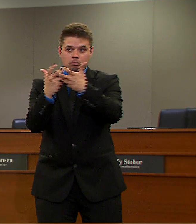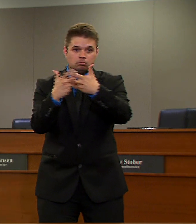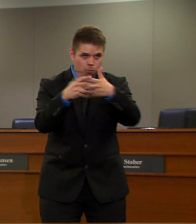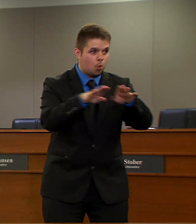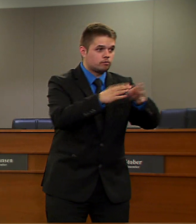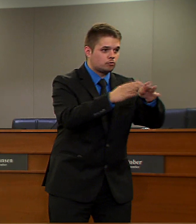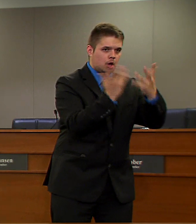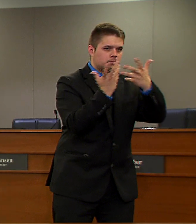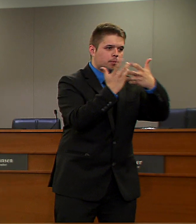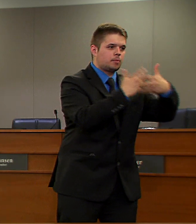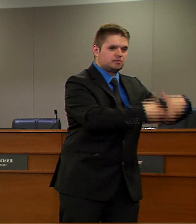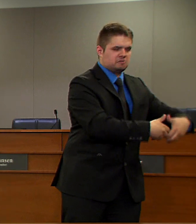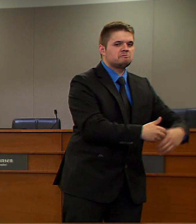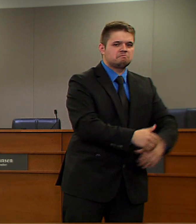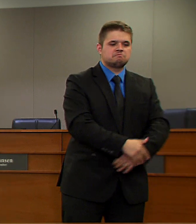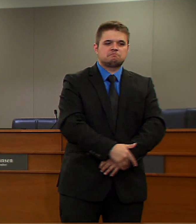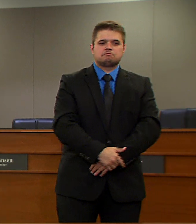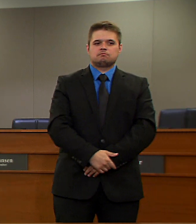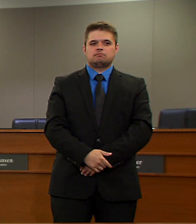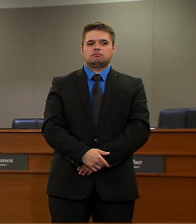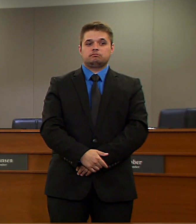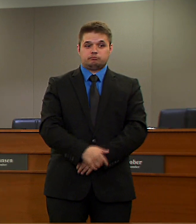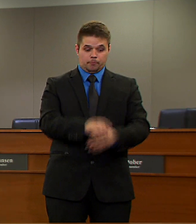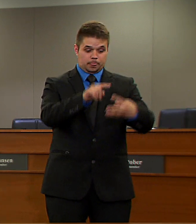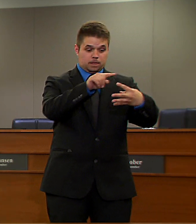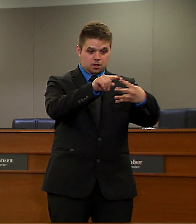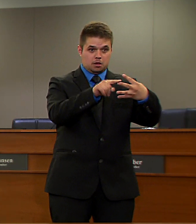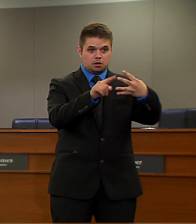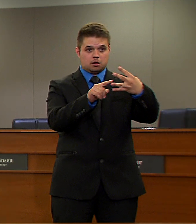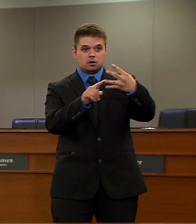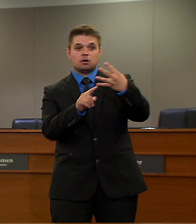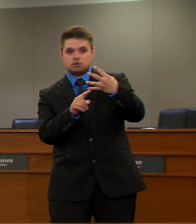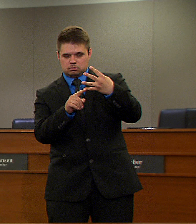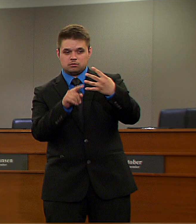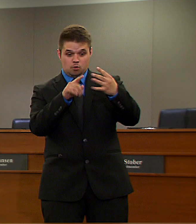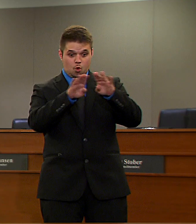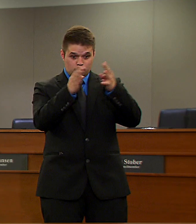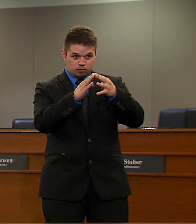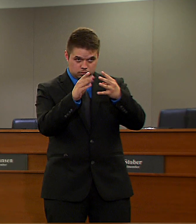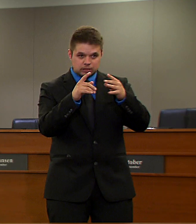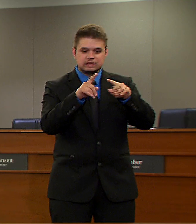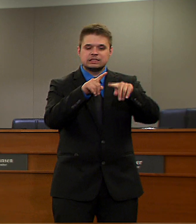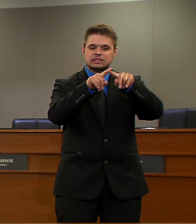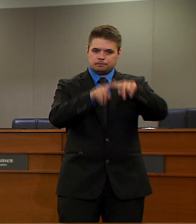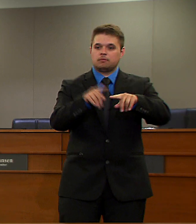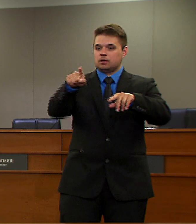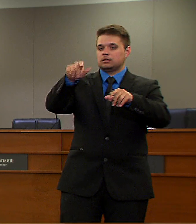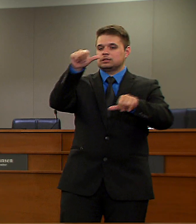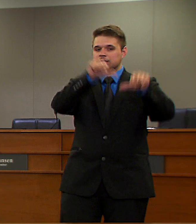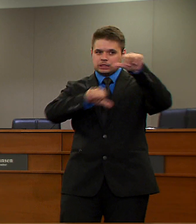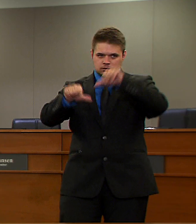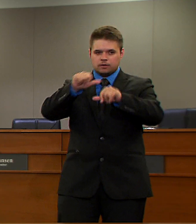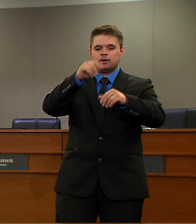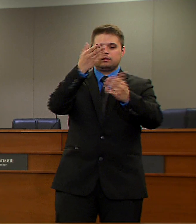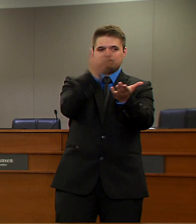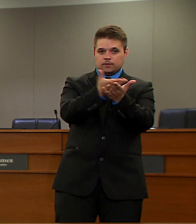reopening phases is dependent on health data and it's showing that our infection rates are remaining low.